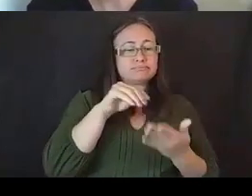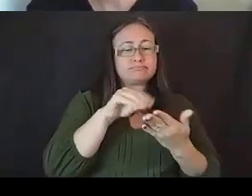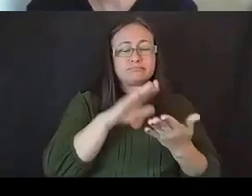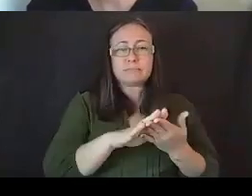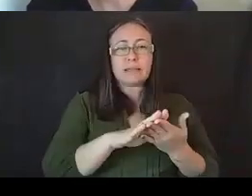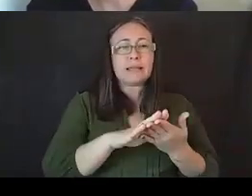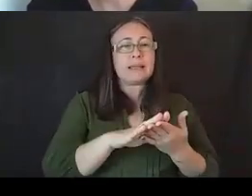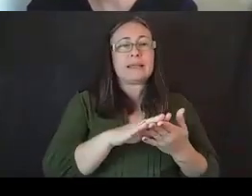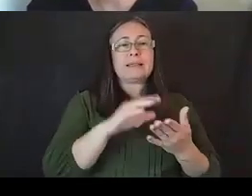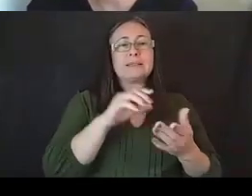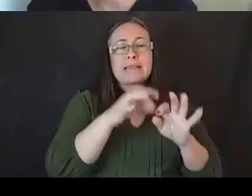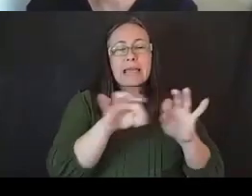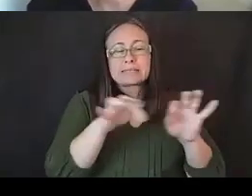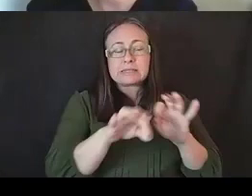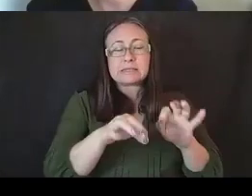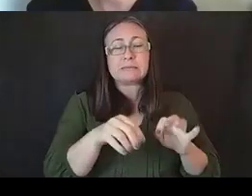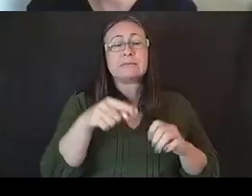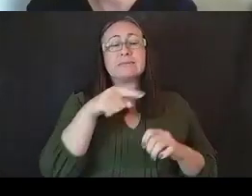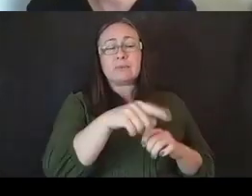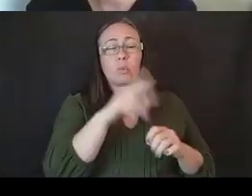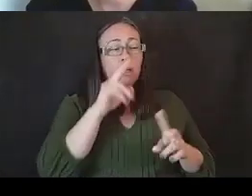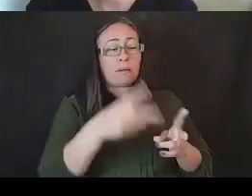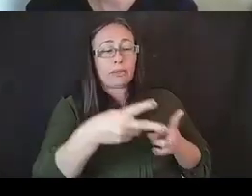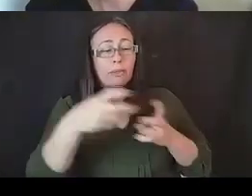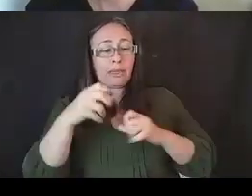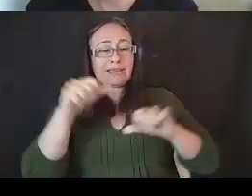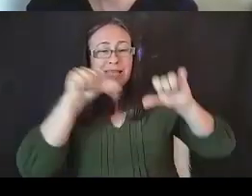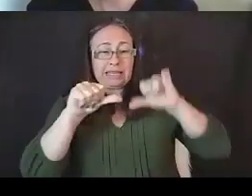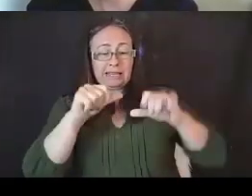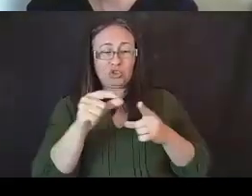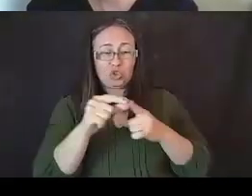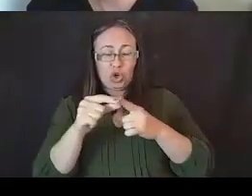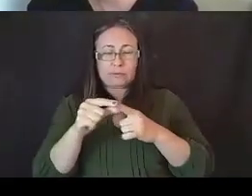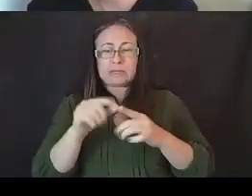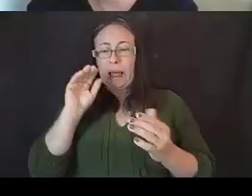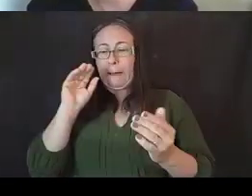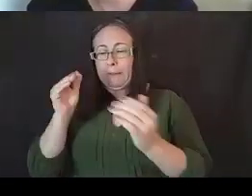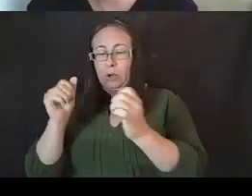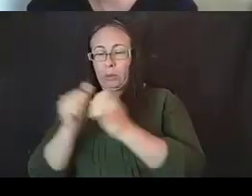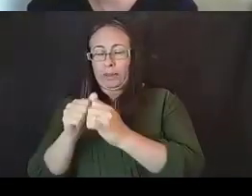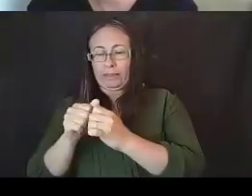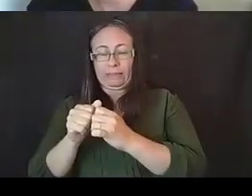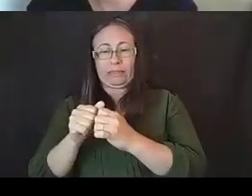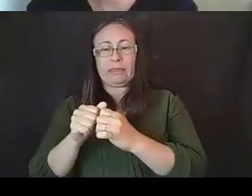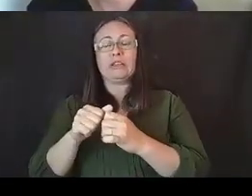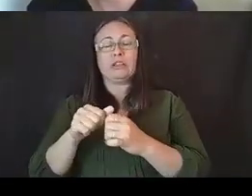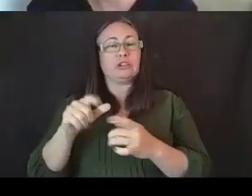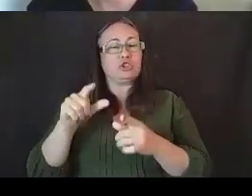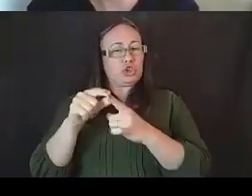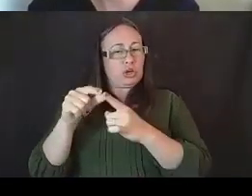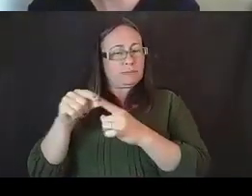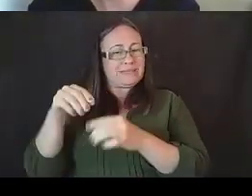the scientific terms and concepts from your text and compare them to the terms and concepts and funded projects in RePORTER.